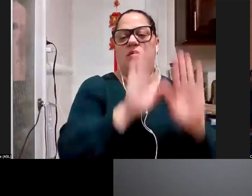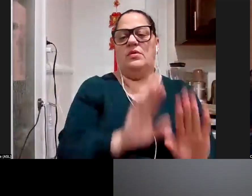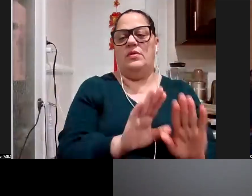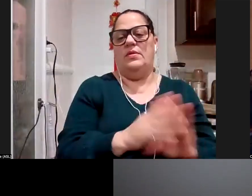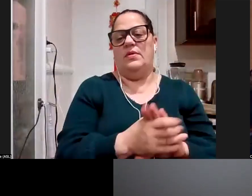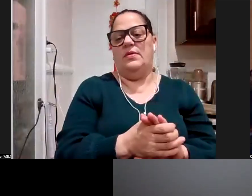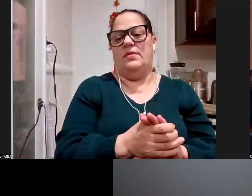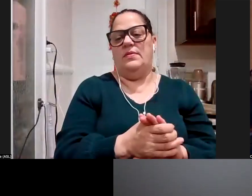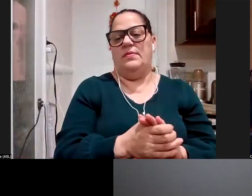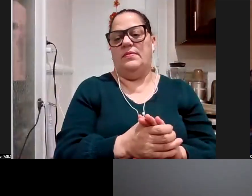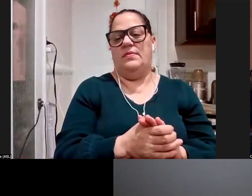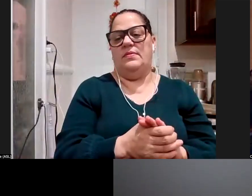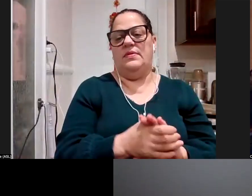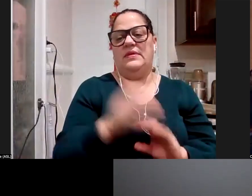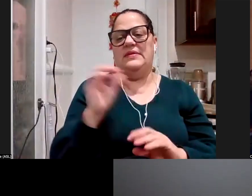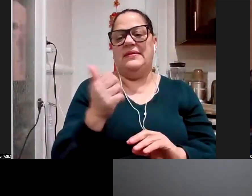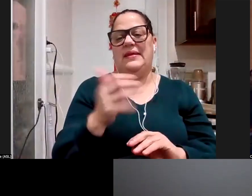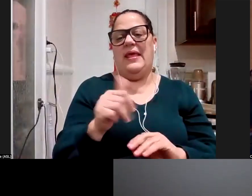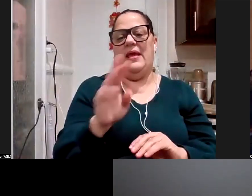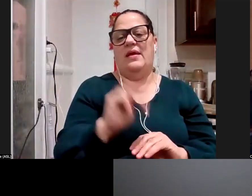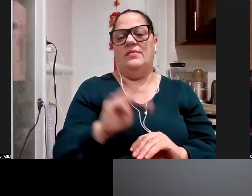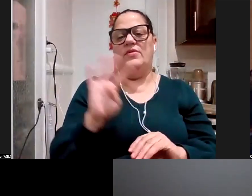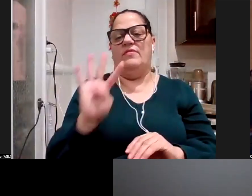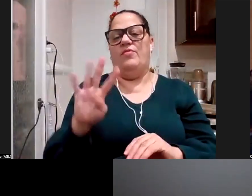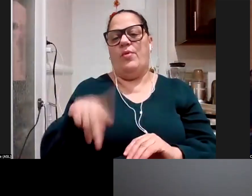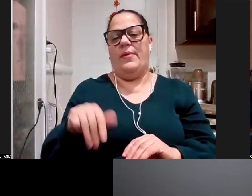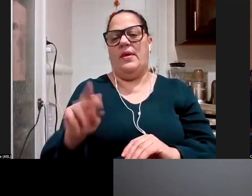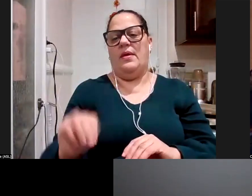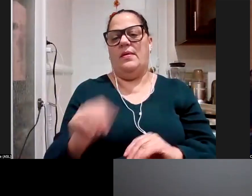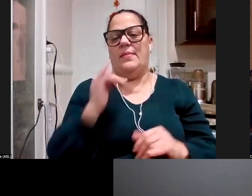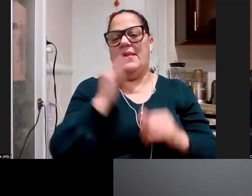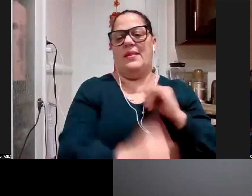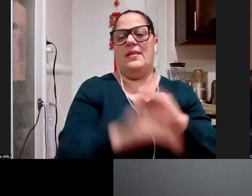I'm having trouble scrolling here. 10:00 a.m. to 4:00 p.m. Every last Sunday of each month,